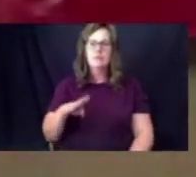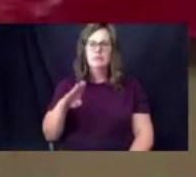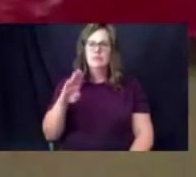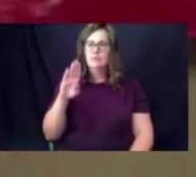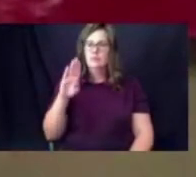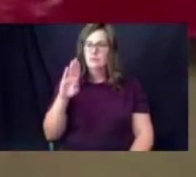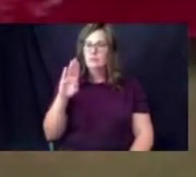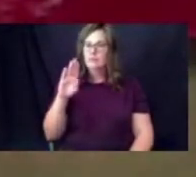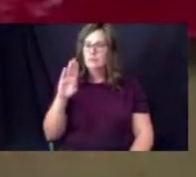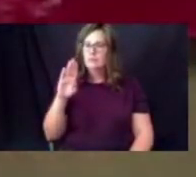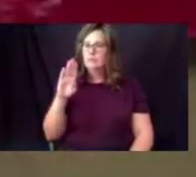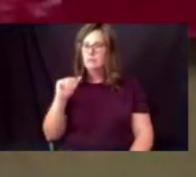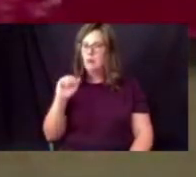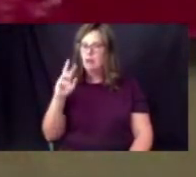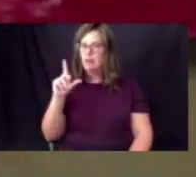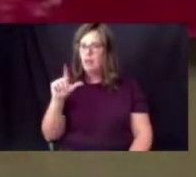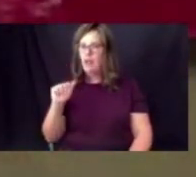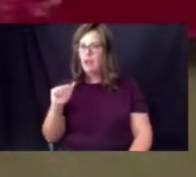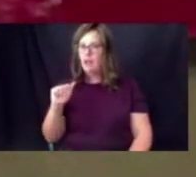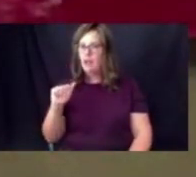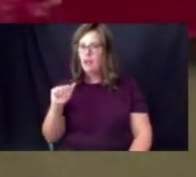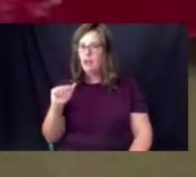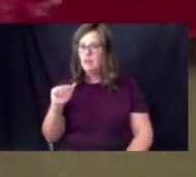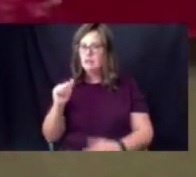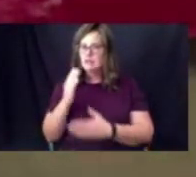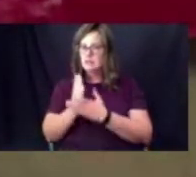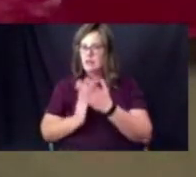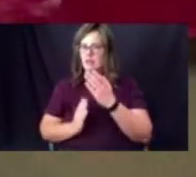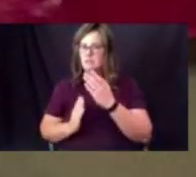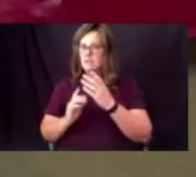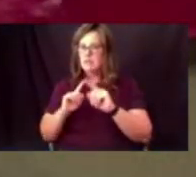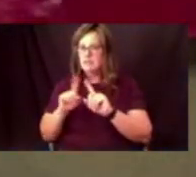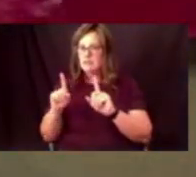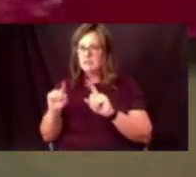family's from i was told it's not as offensive but it's actually just like what everybody identifies